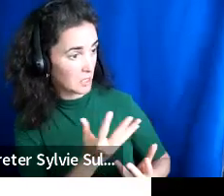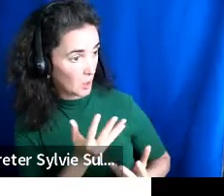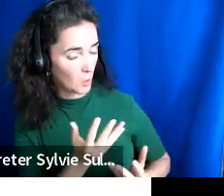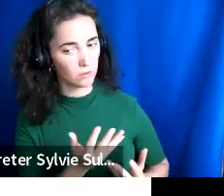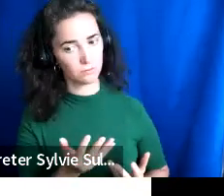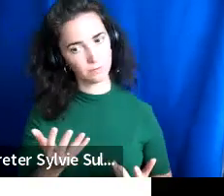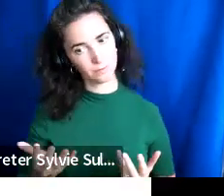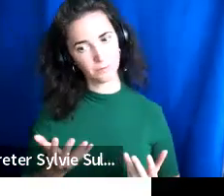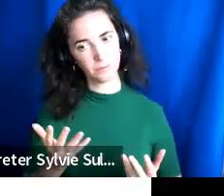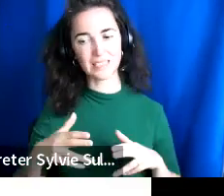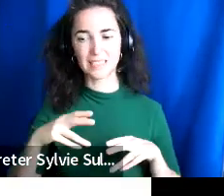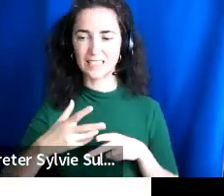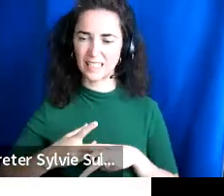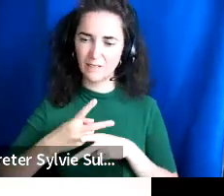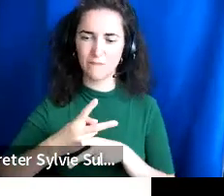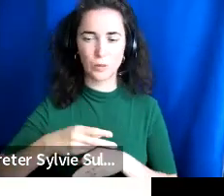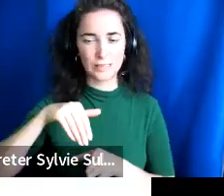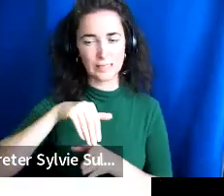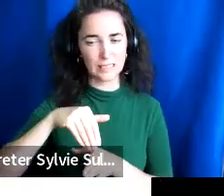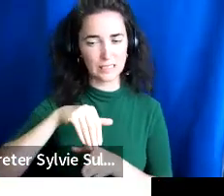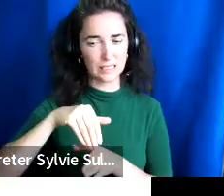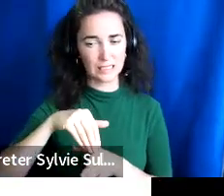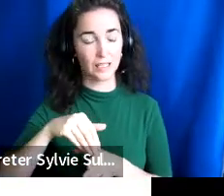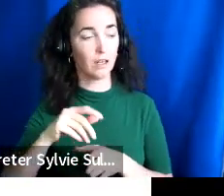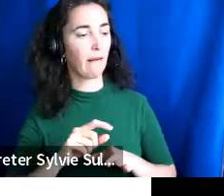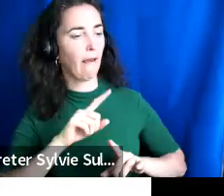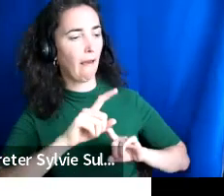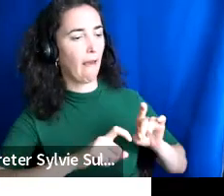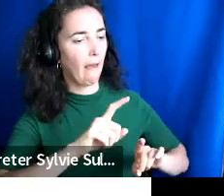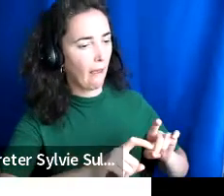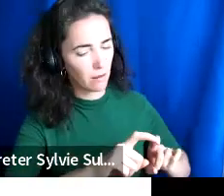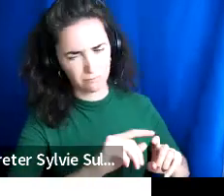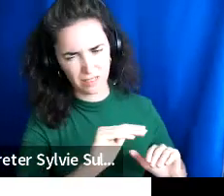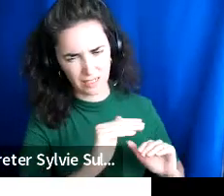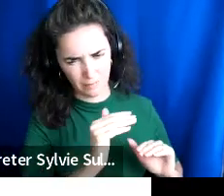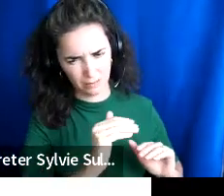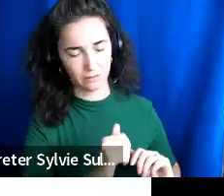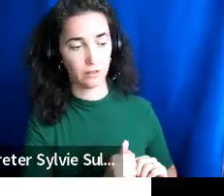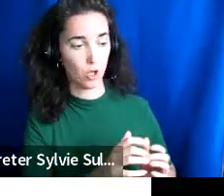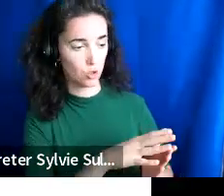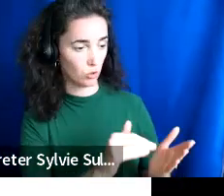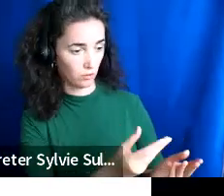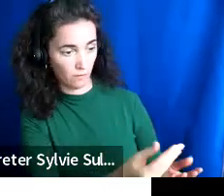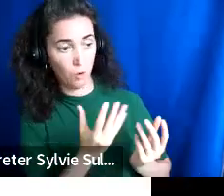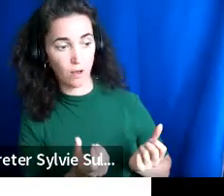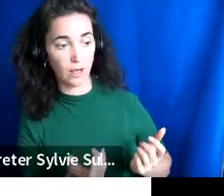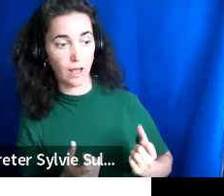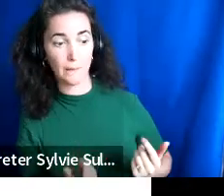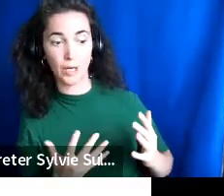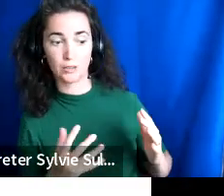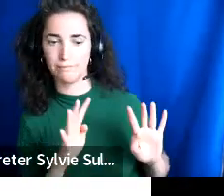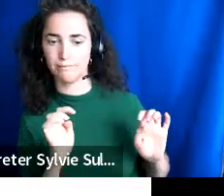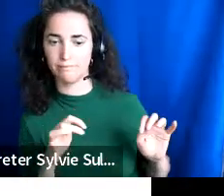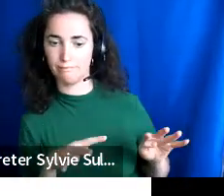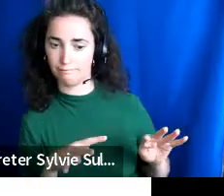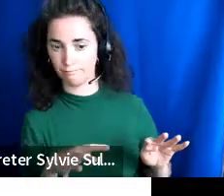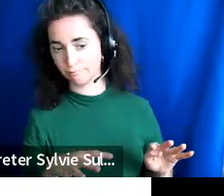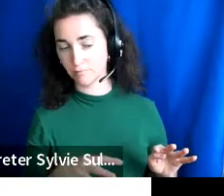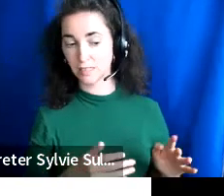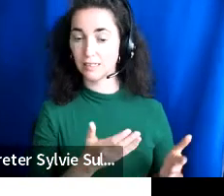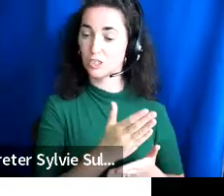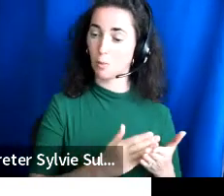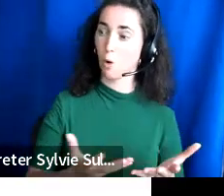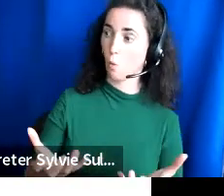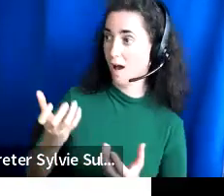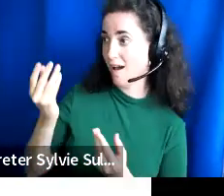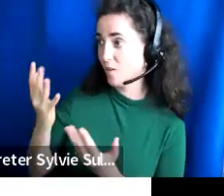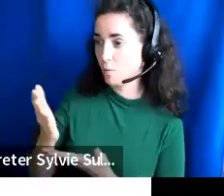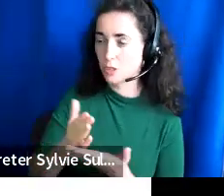You know how much could ask a student how much you can expect for them to disclose to you how much they want to disclose.